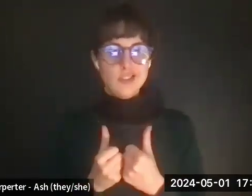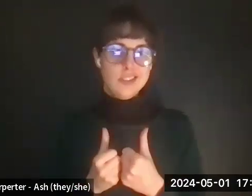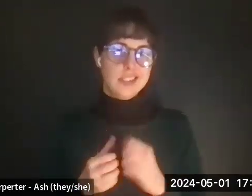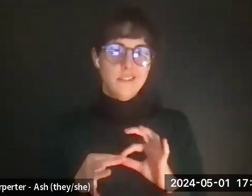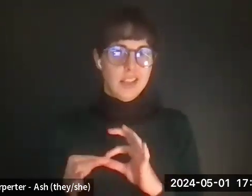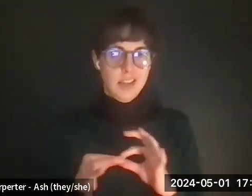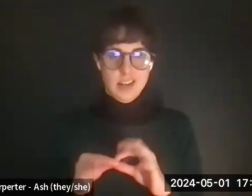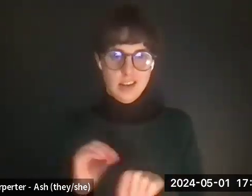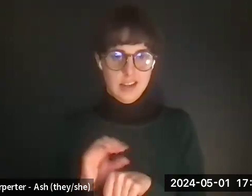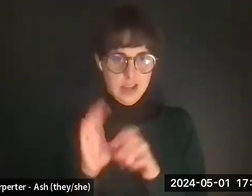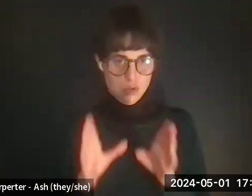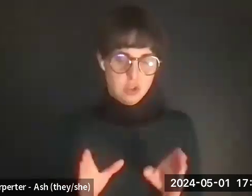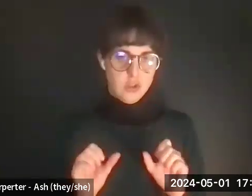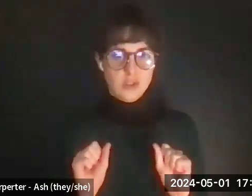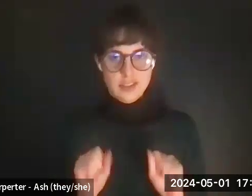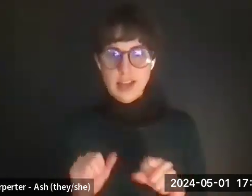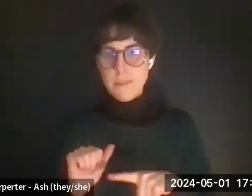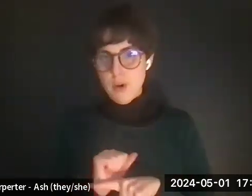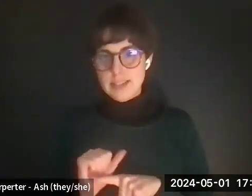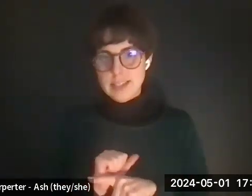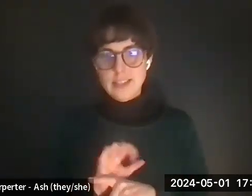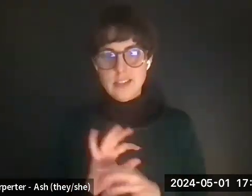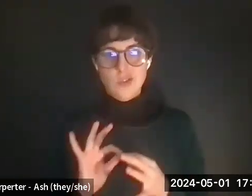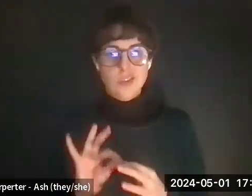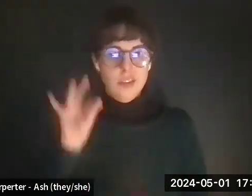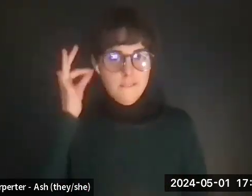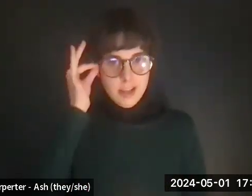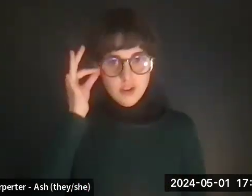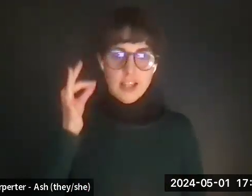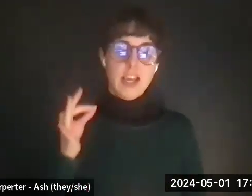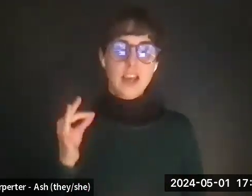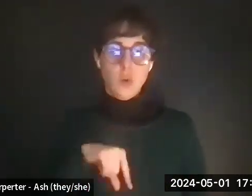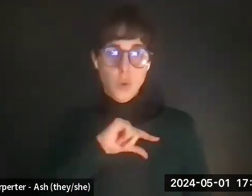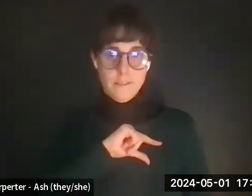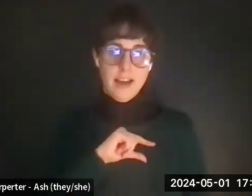to practice in federally qualified health centers. As mentioned briefly,